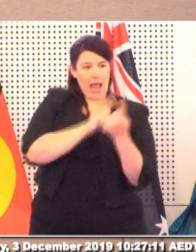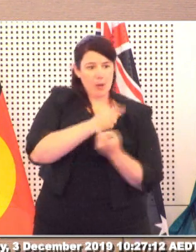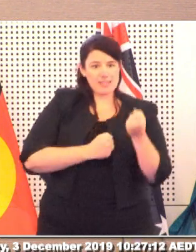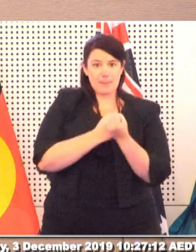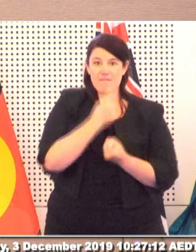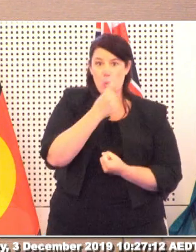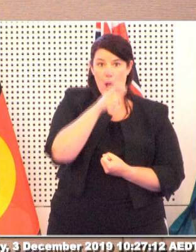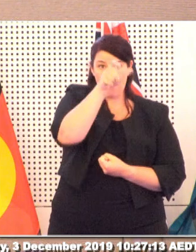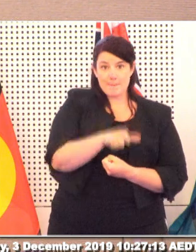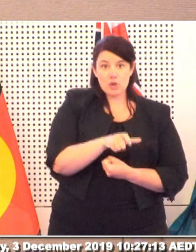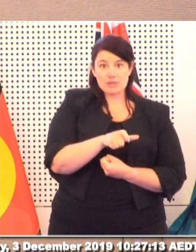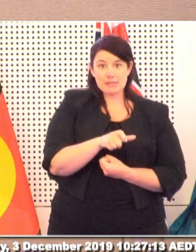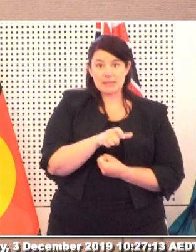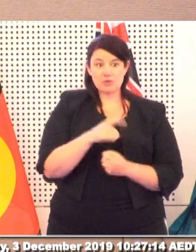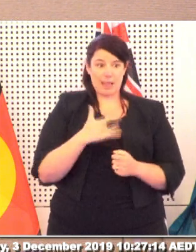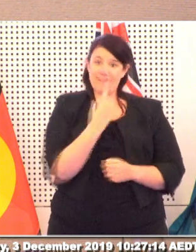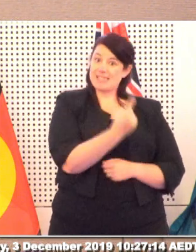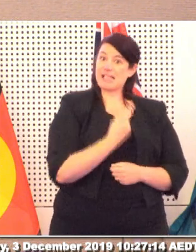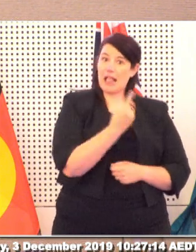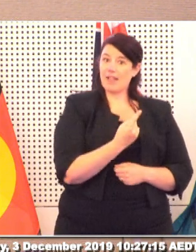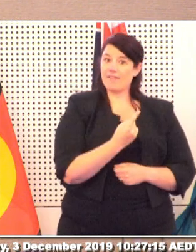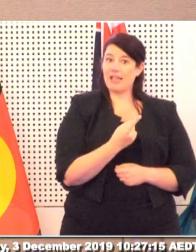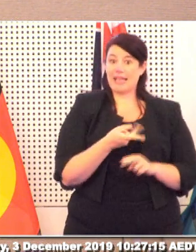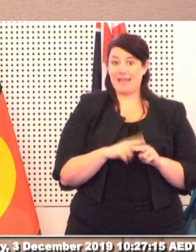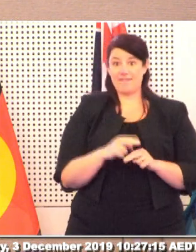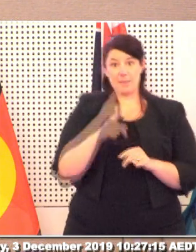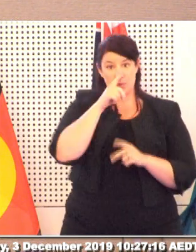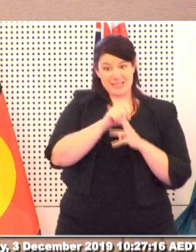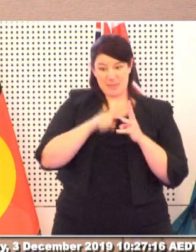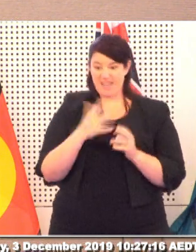live on their own. So grouping five or six residents in a group home